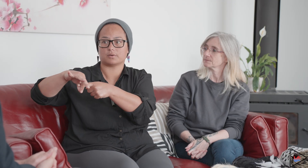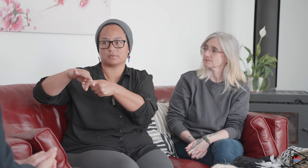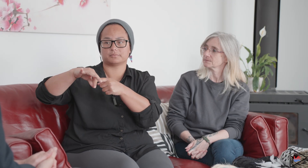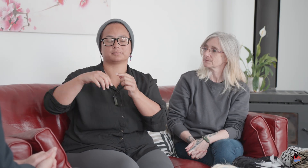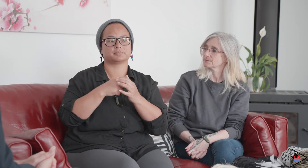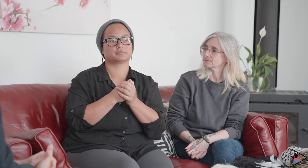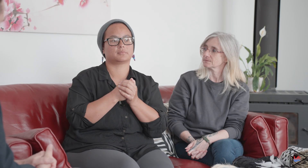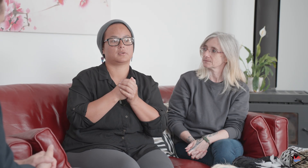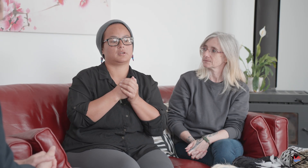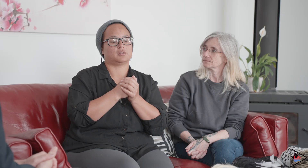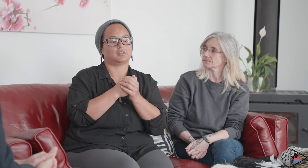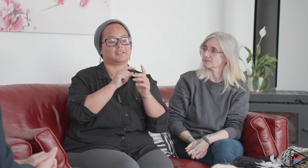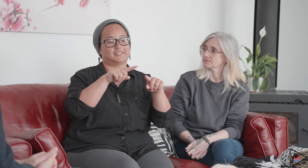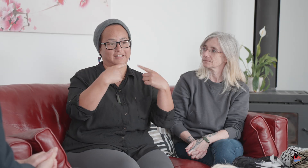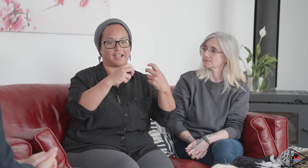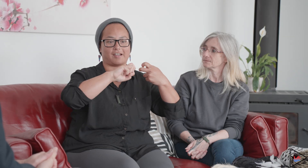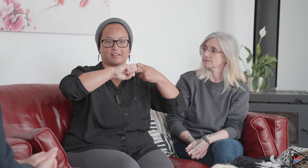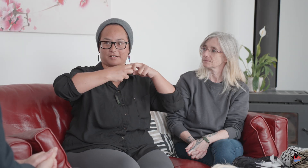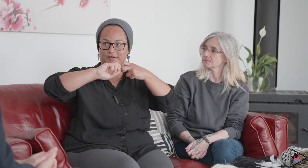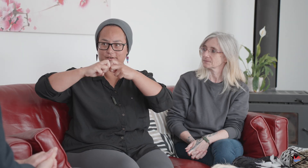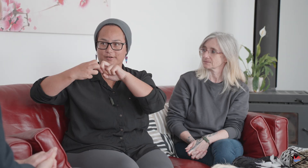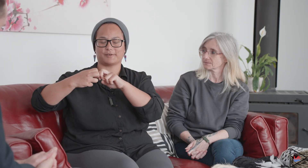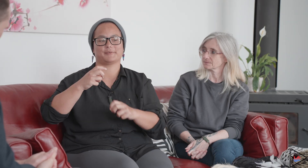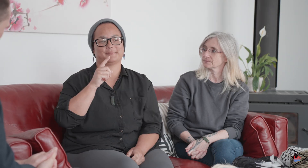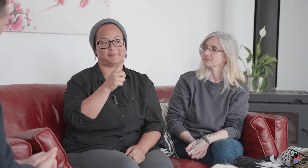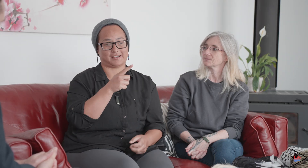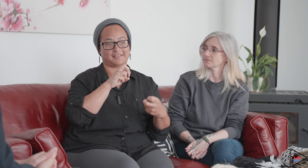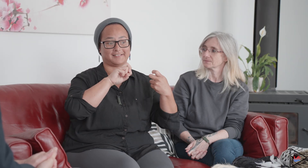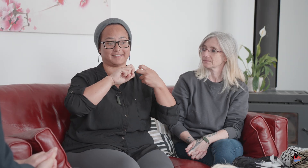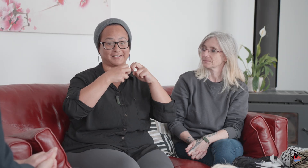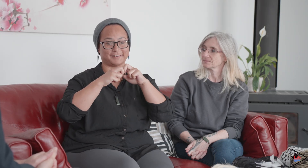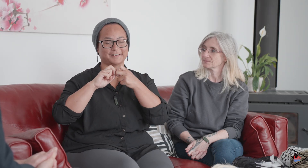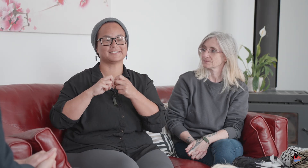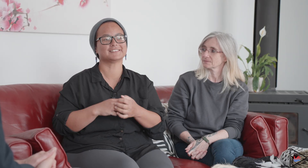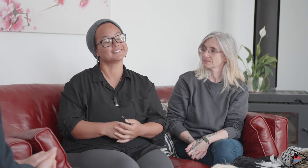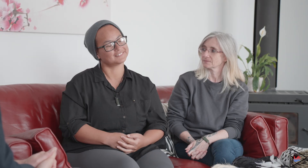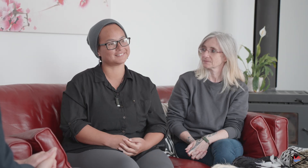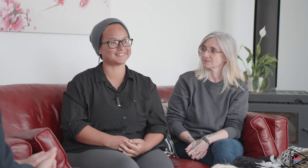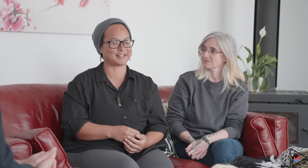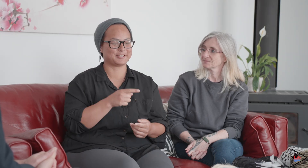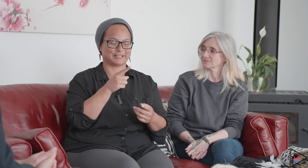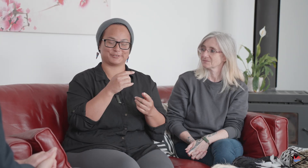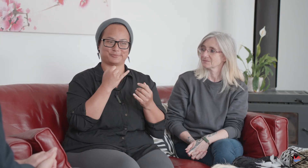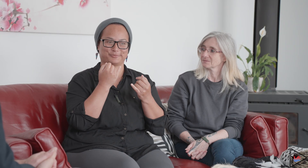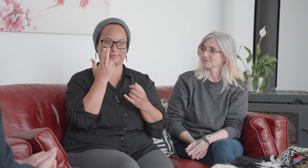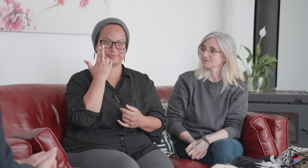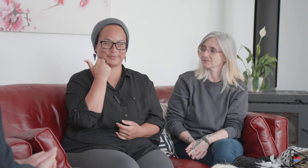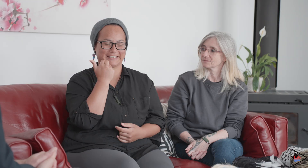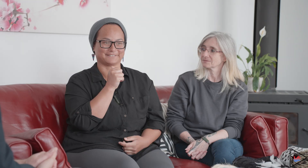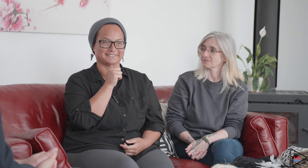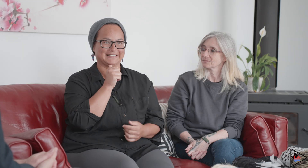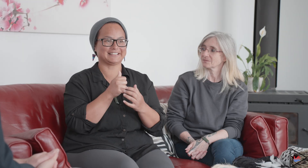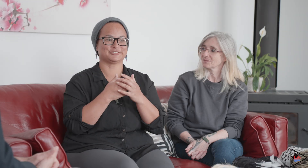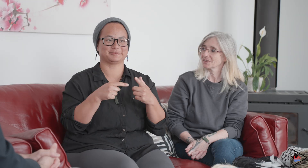And then you need to create the foundation loops. After that, you create the tāniko band.